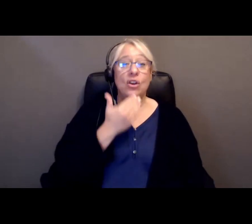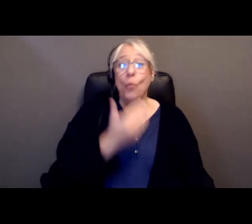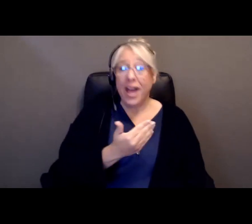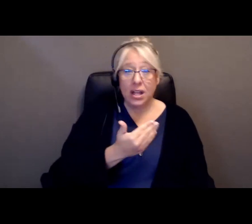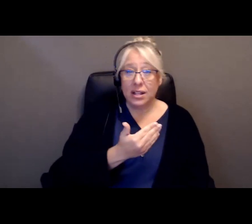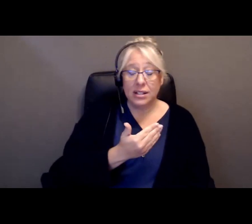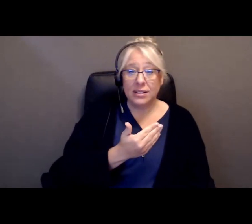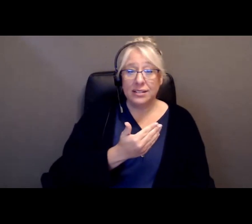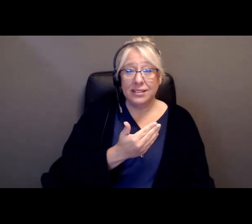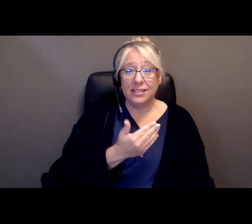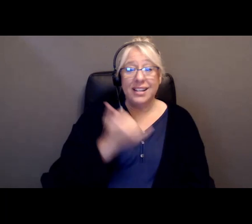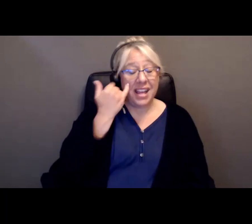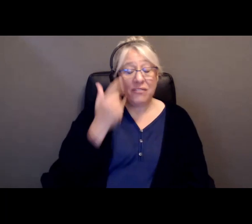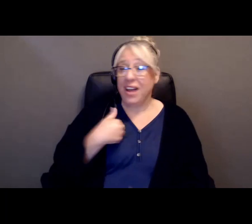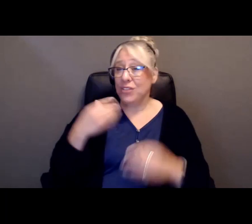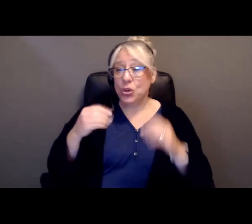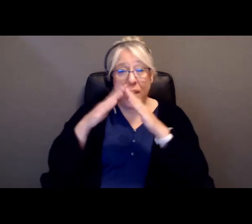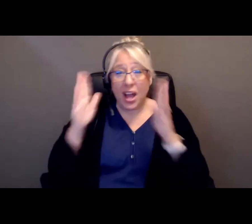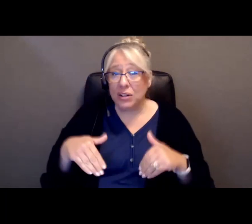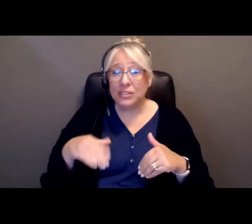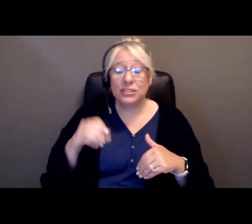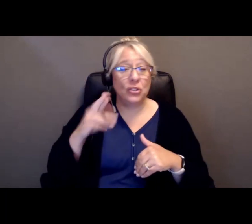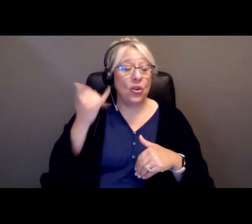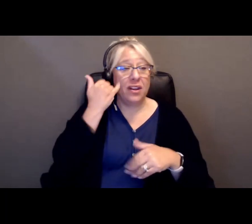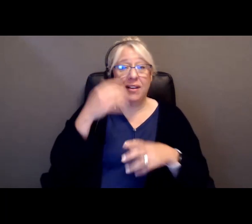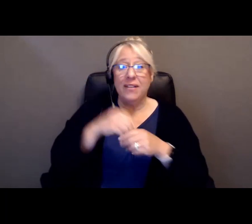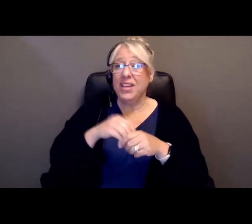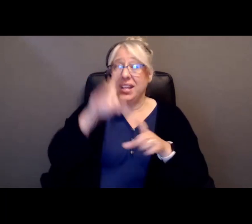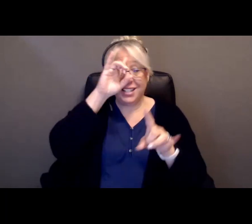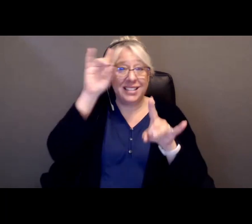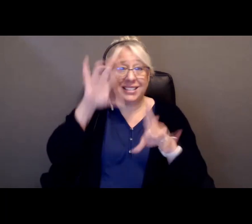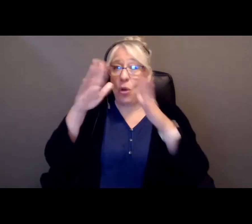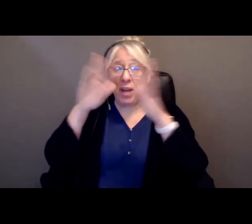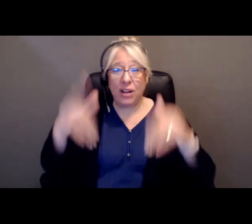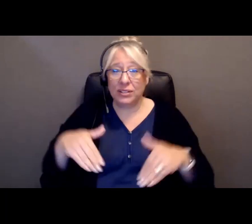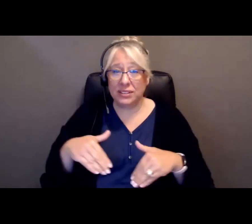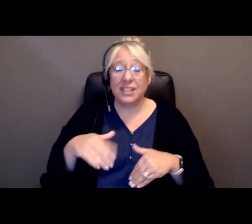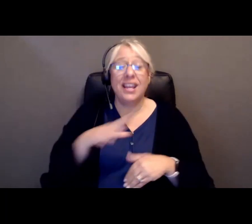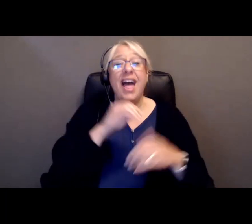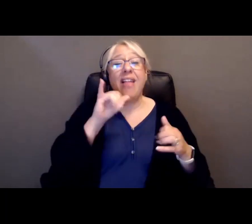are not housed at all or you're in some horrible housing, and it's also an effect. As we know,